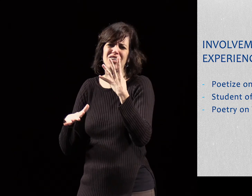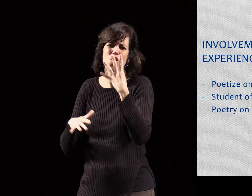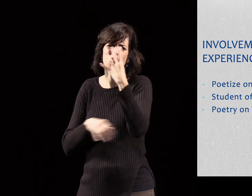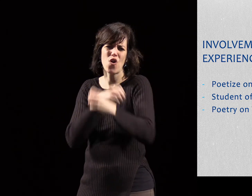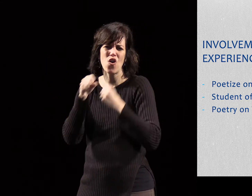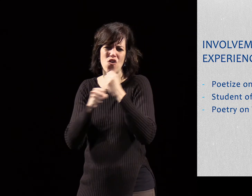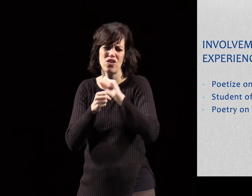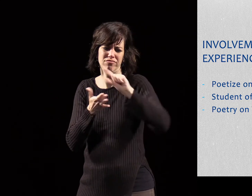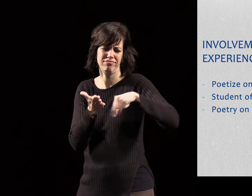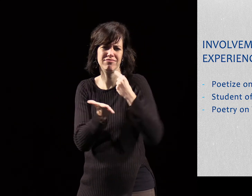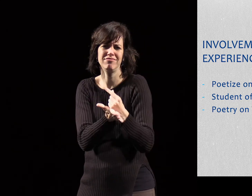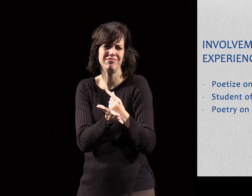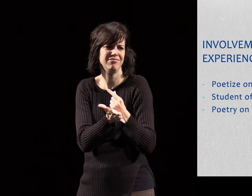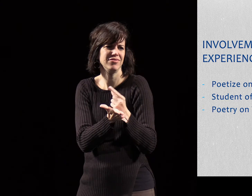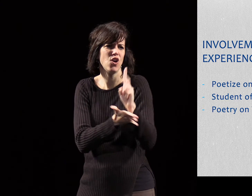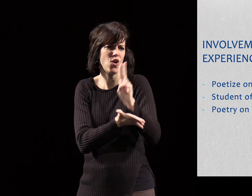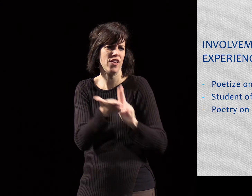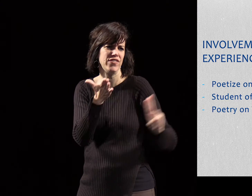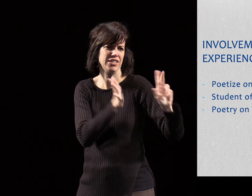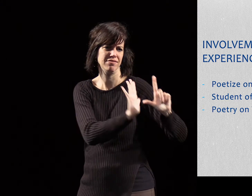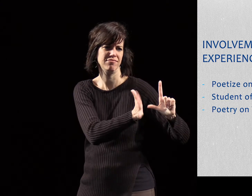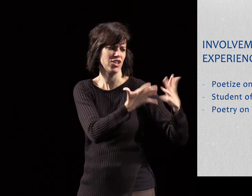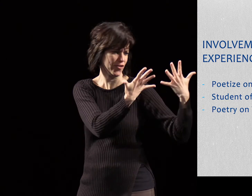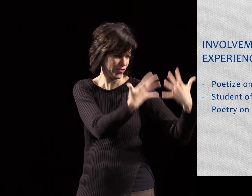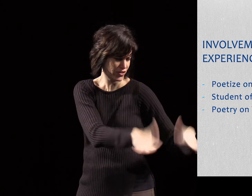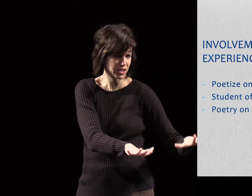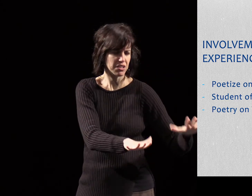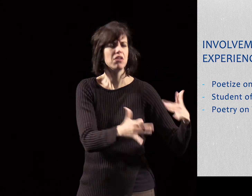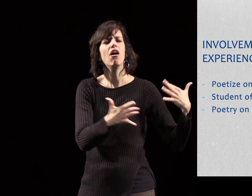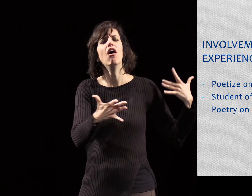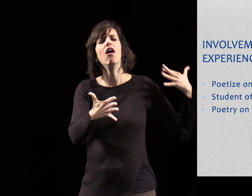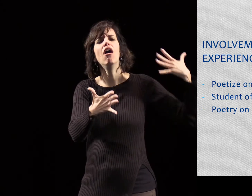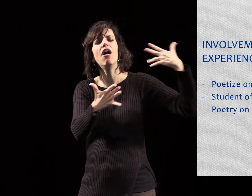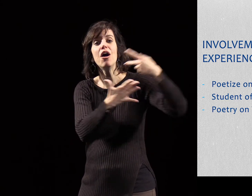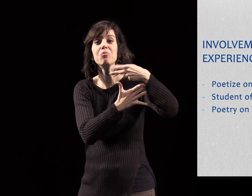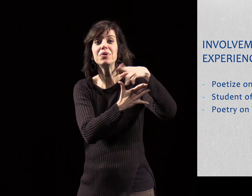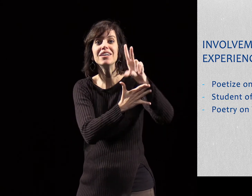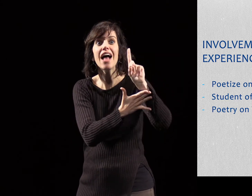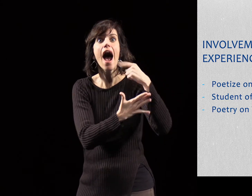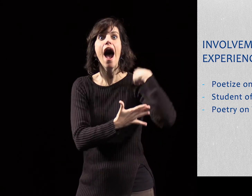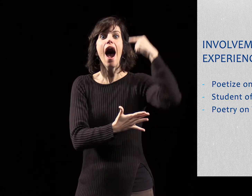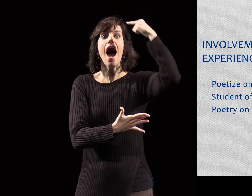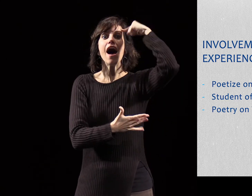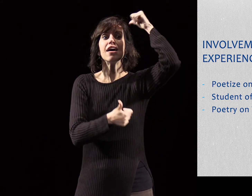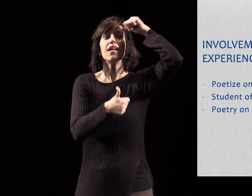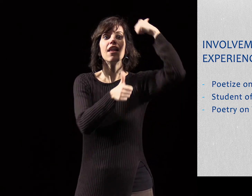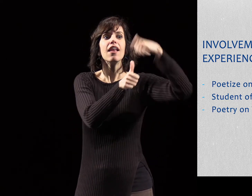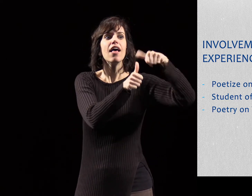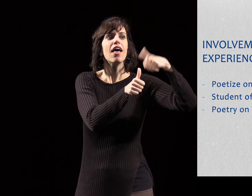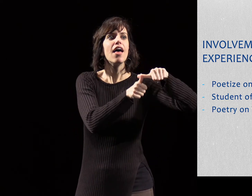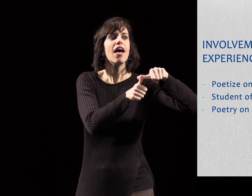Now, I had been at this university for 4 years. I had already graduated, and at this point in my life, I was doing my PhD.